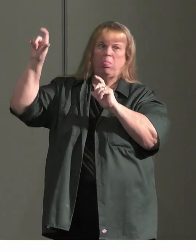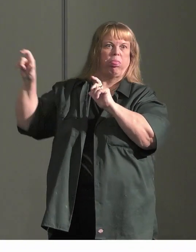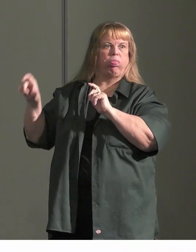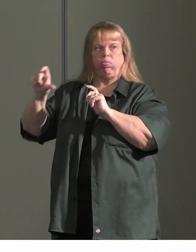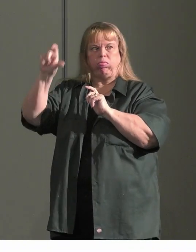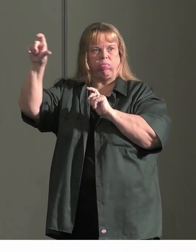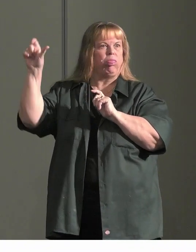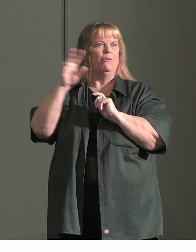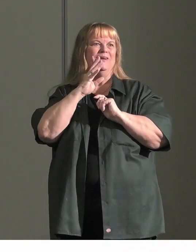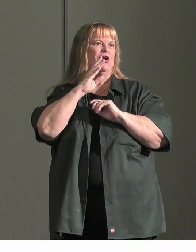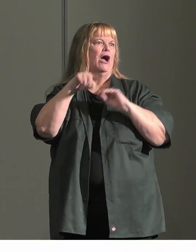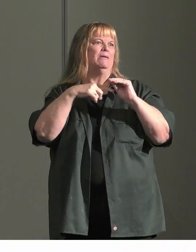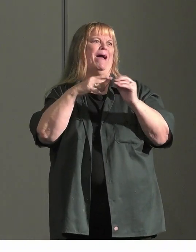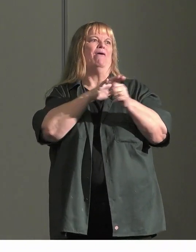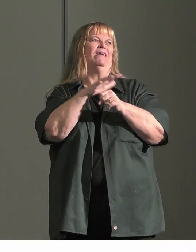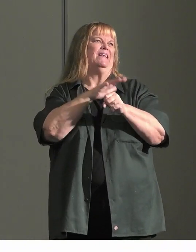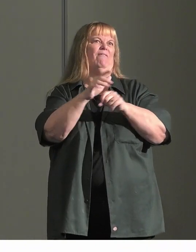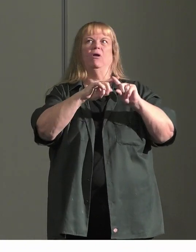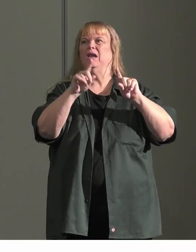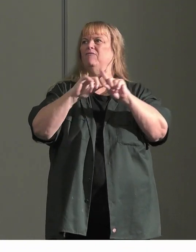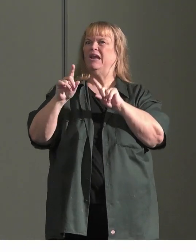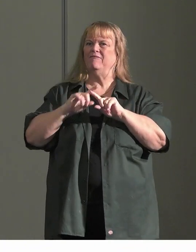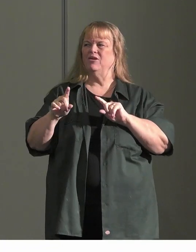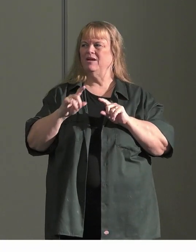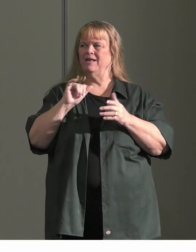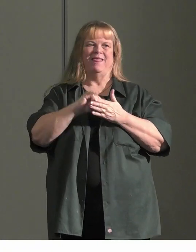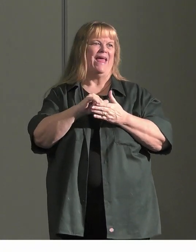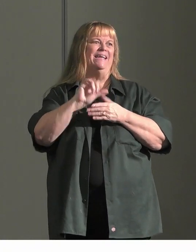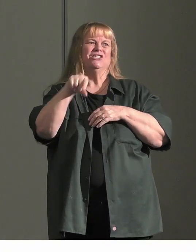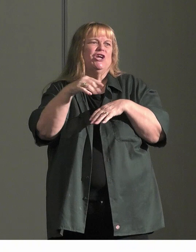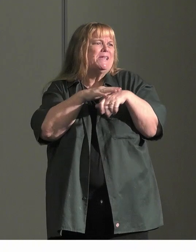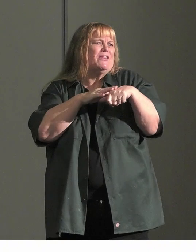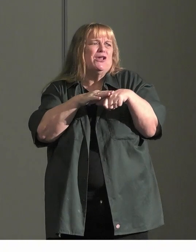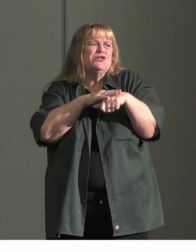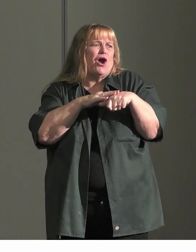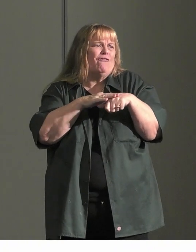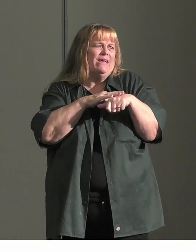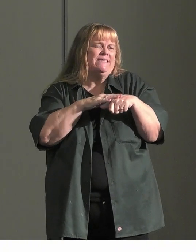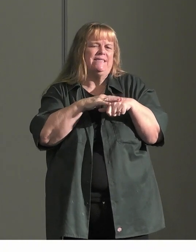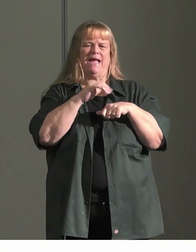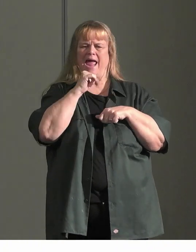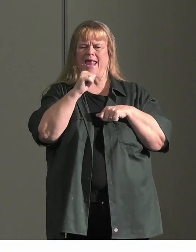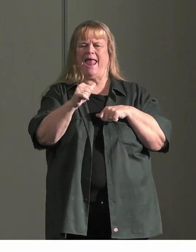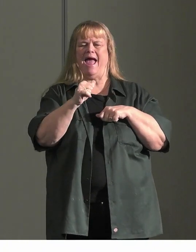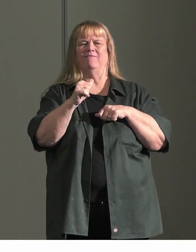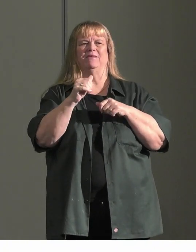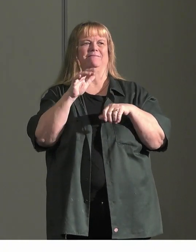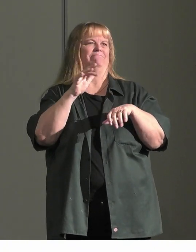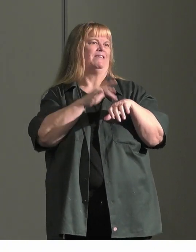talked about different types. And this is just the surface. I have not even gotten to all of them.